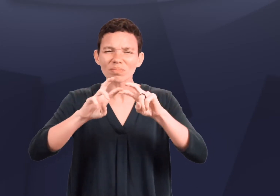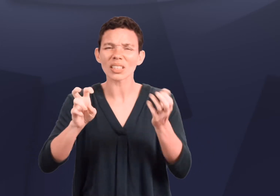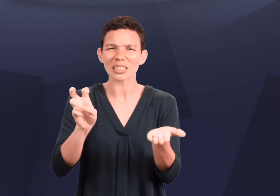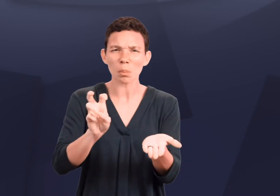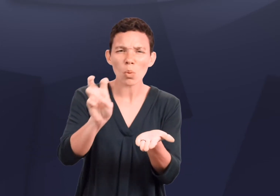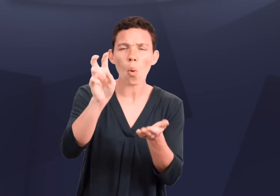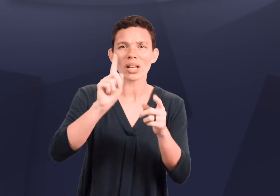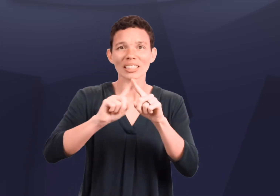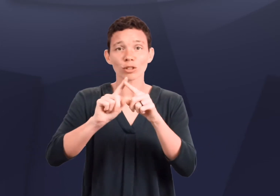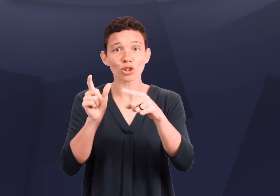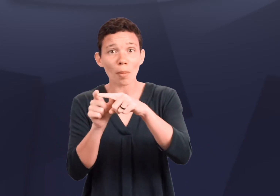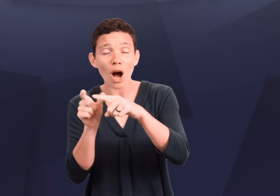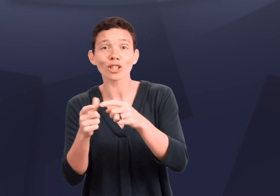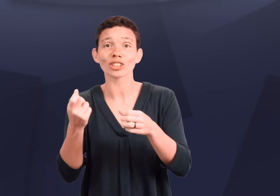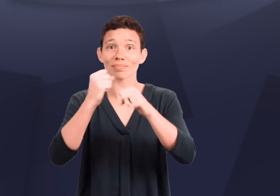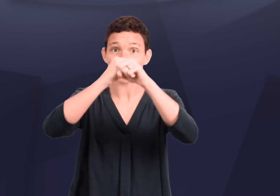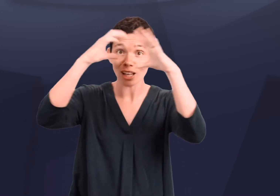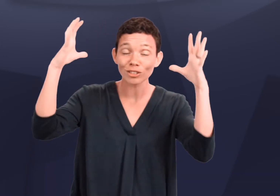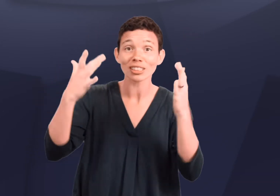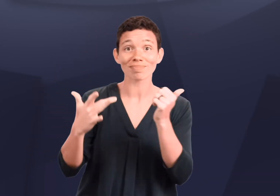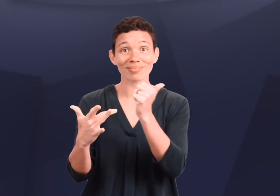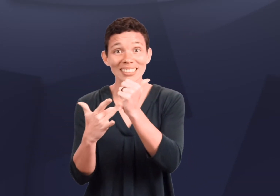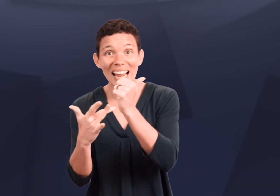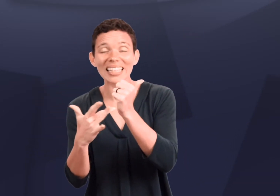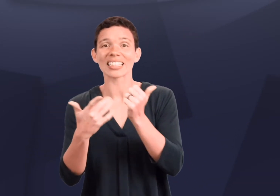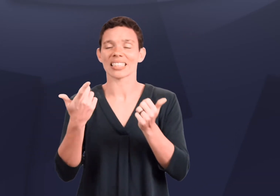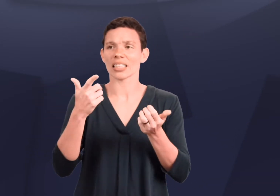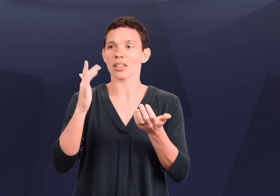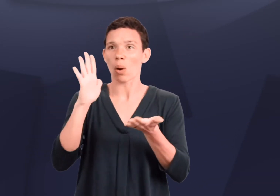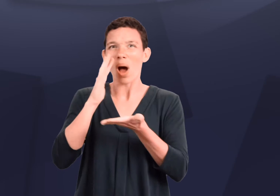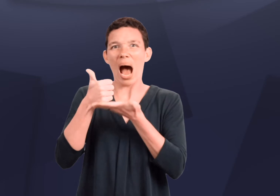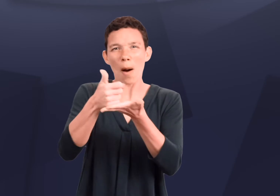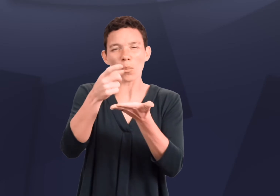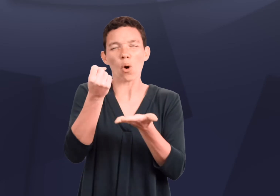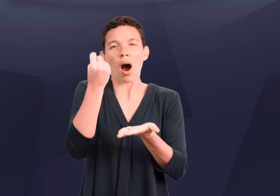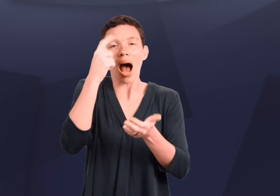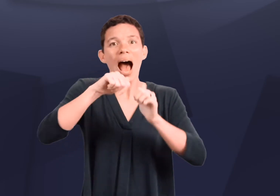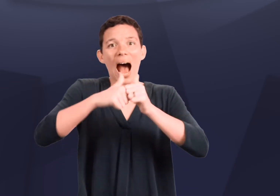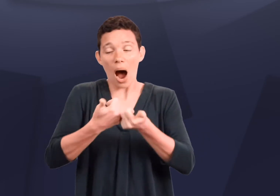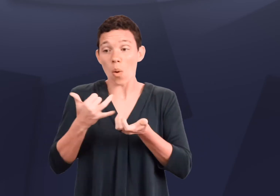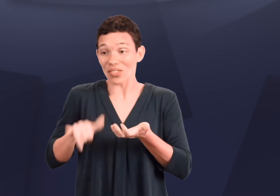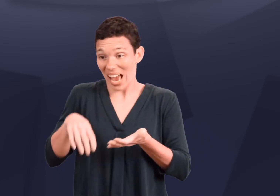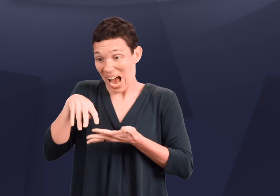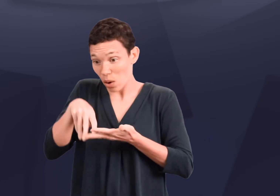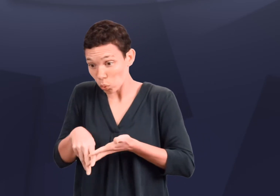We start with ourselves first. In this portion, we'll explore different terminologies, ideologies,